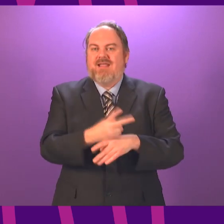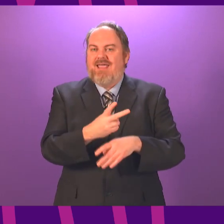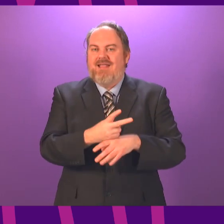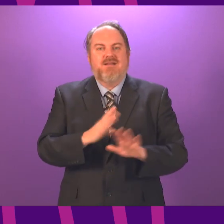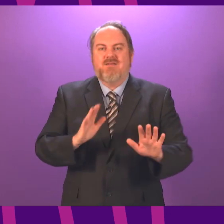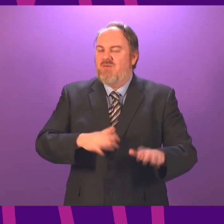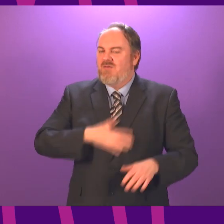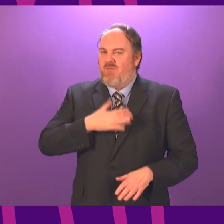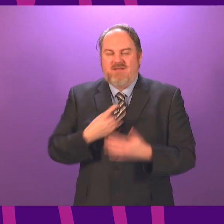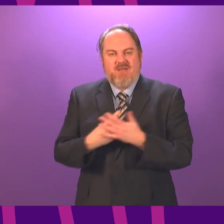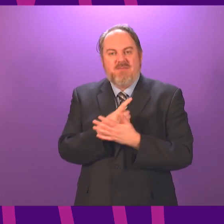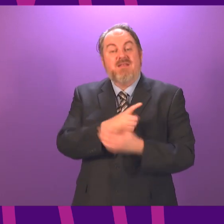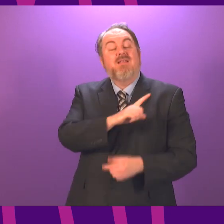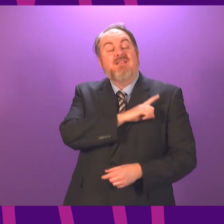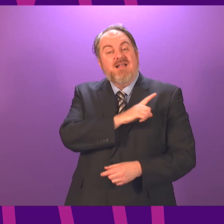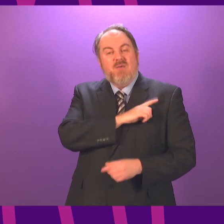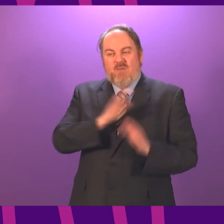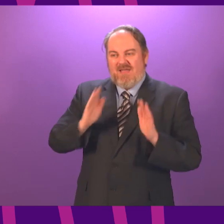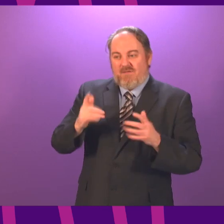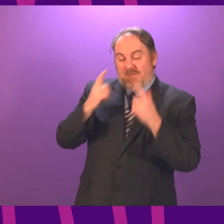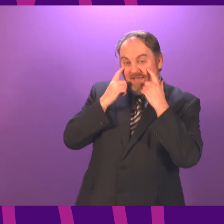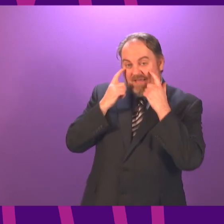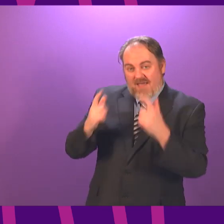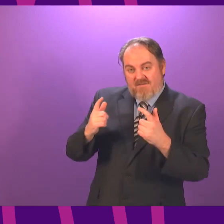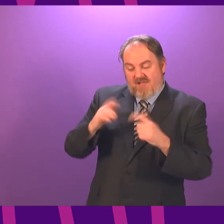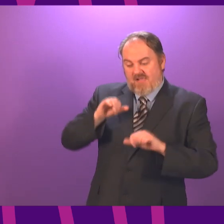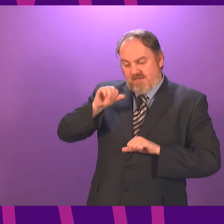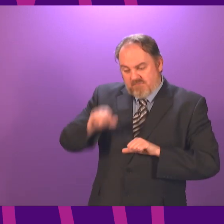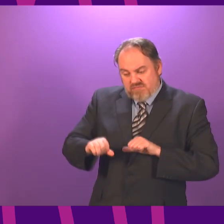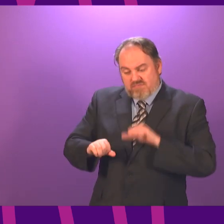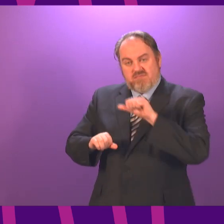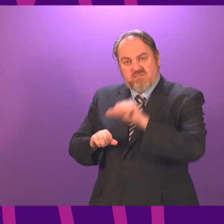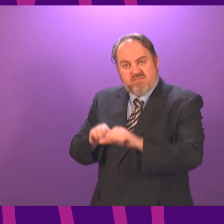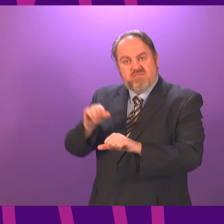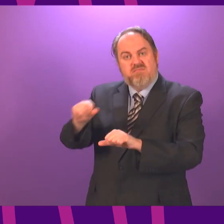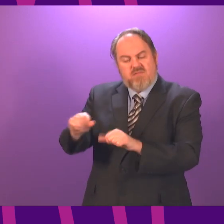way so that, with the things that we say will open up, we get to keep going in that direction.